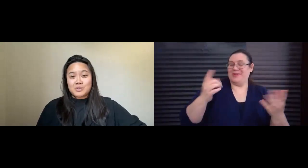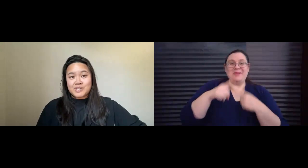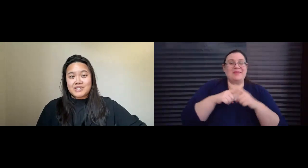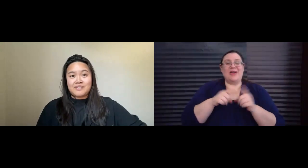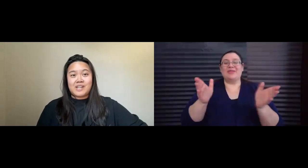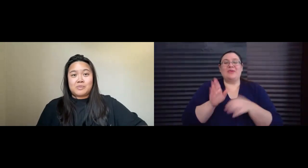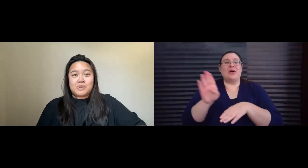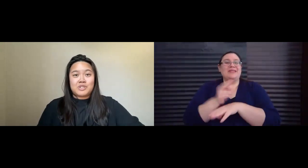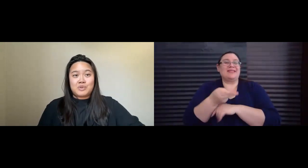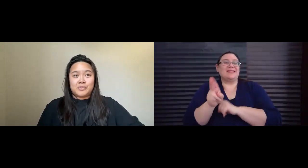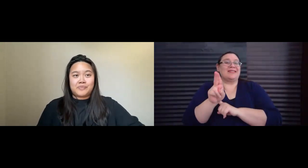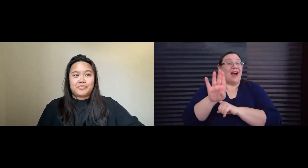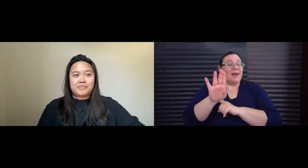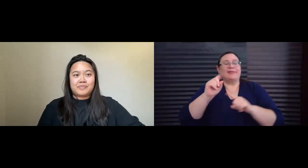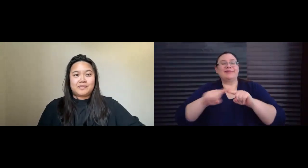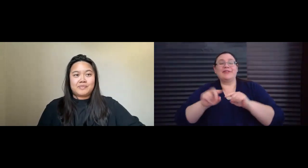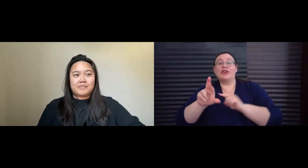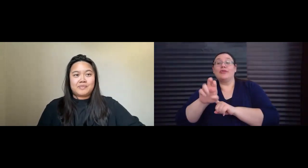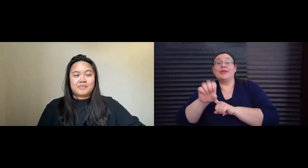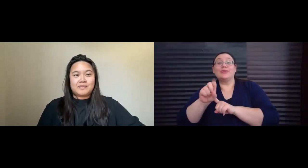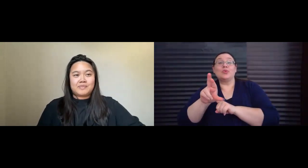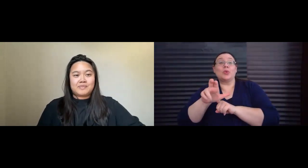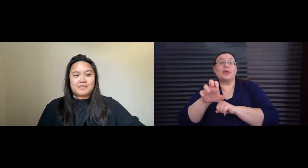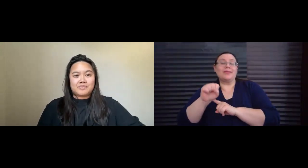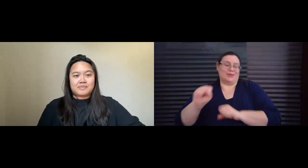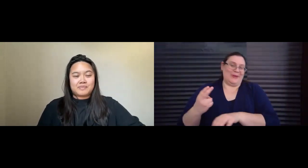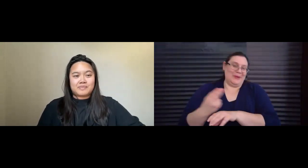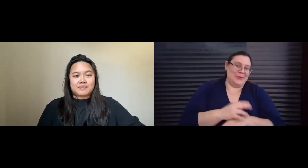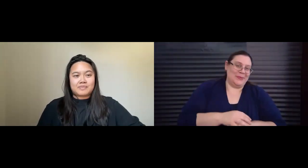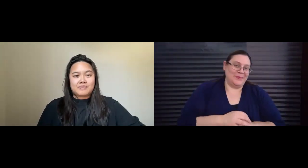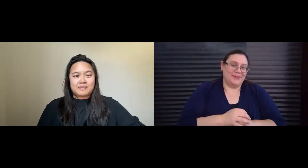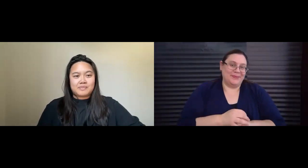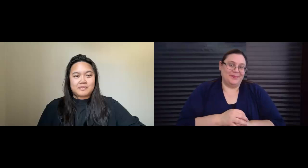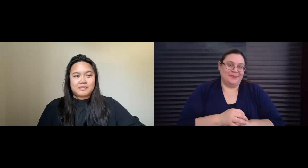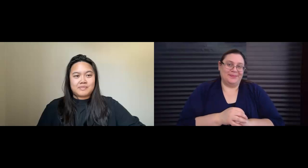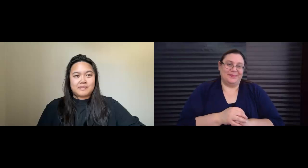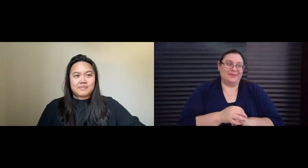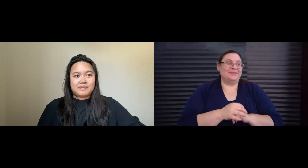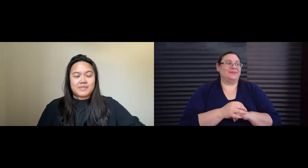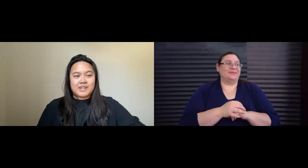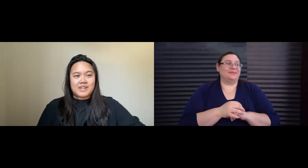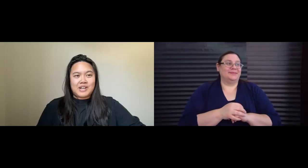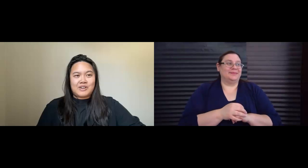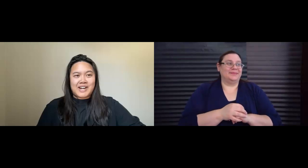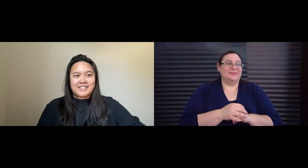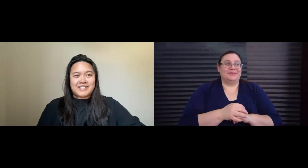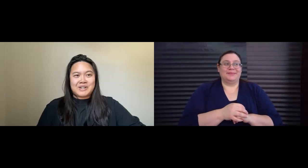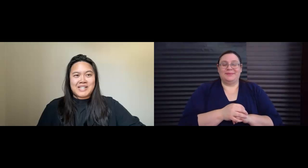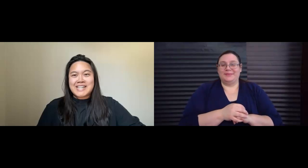resources available to you. All right.